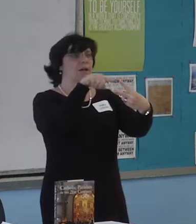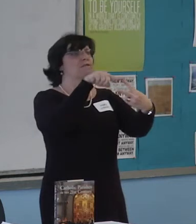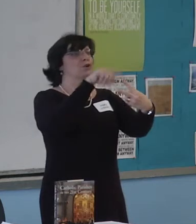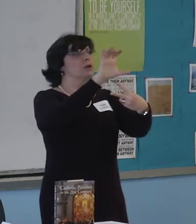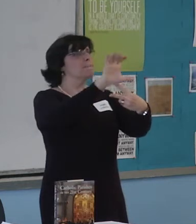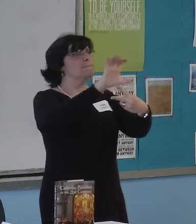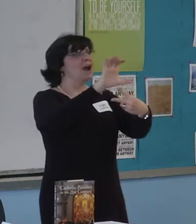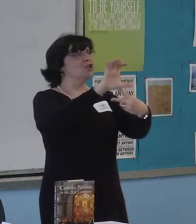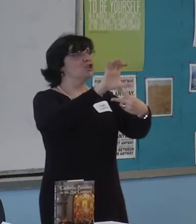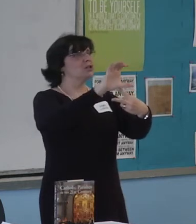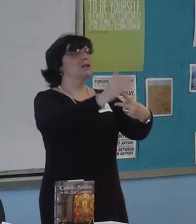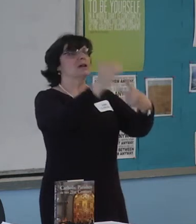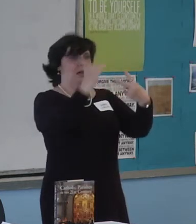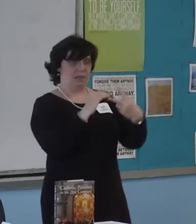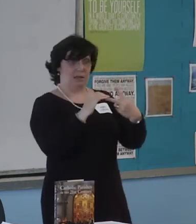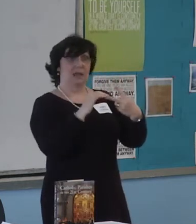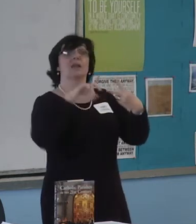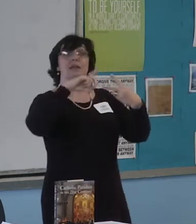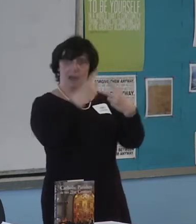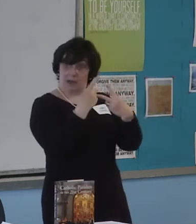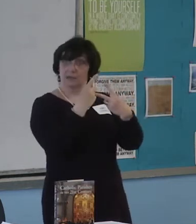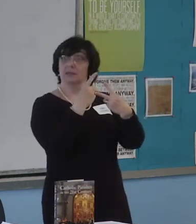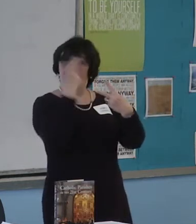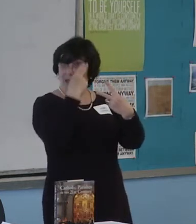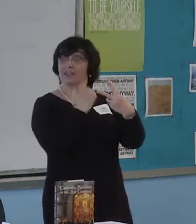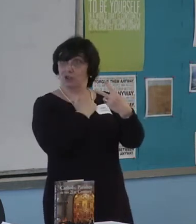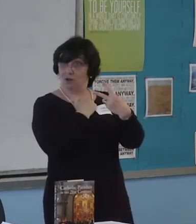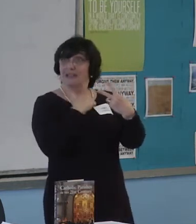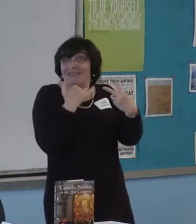then the diocese, Catholic Charities. This morning, I think it might be a little